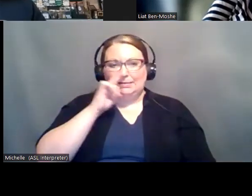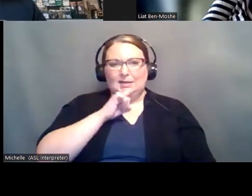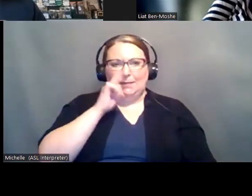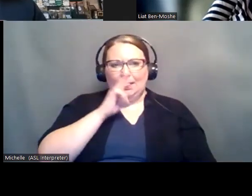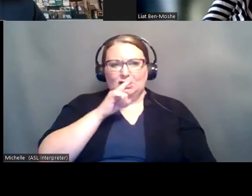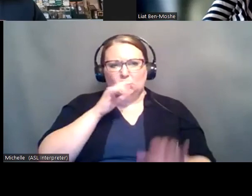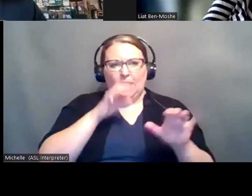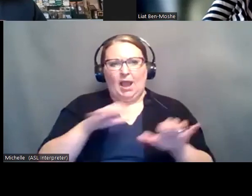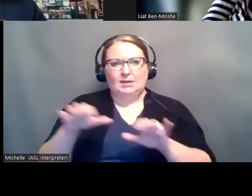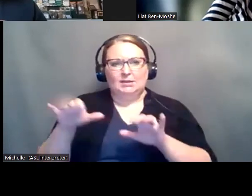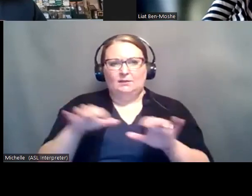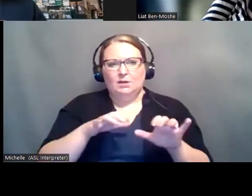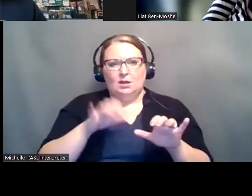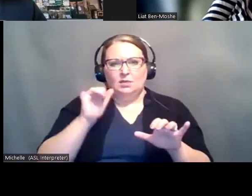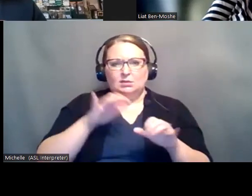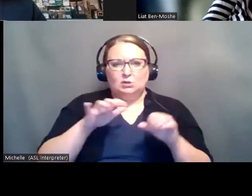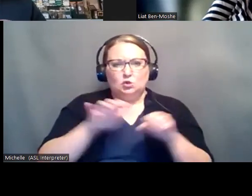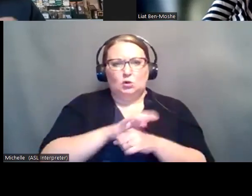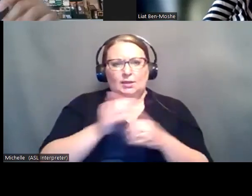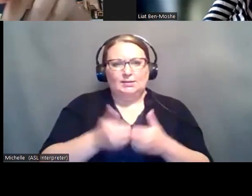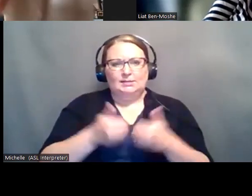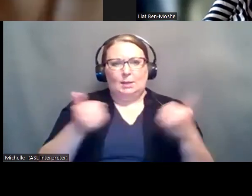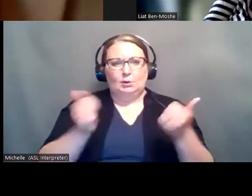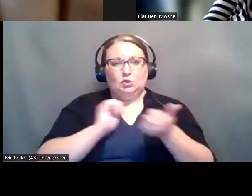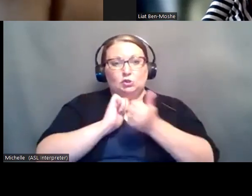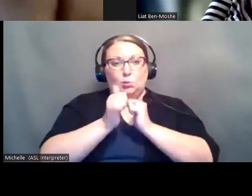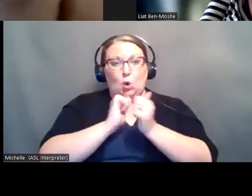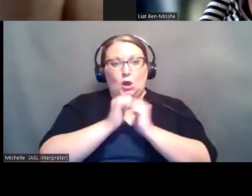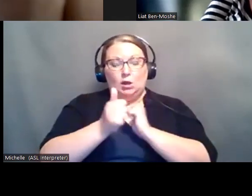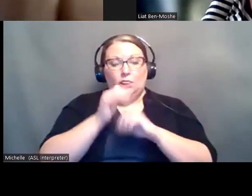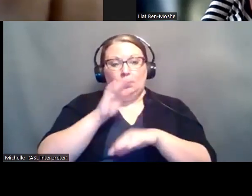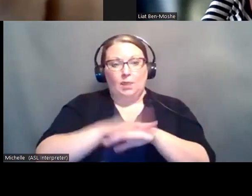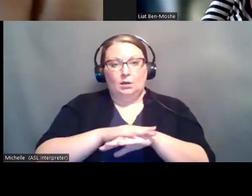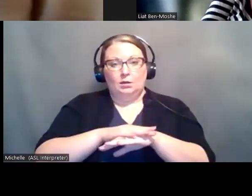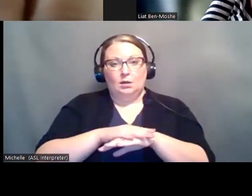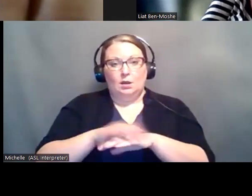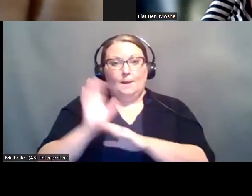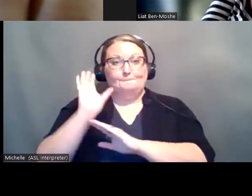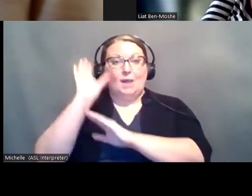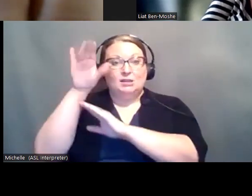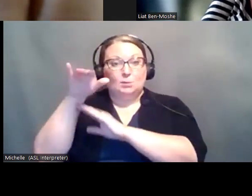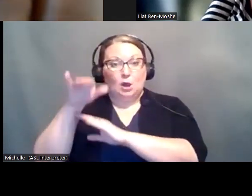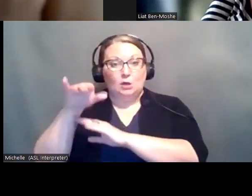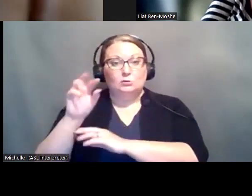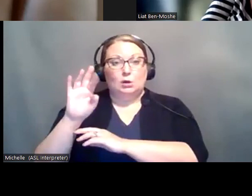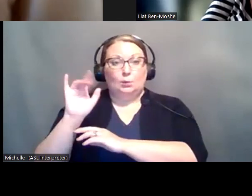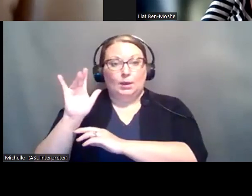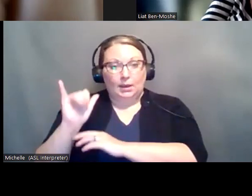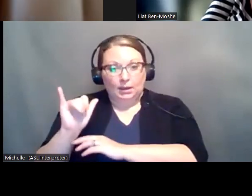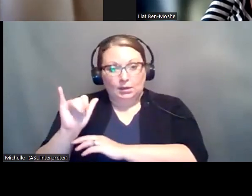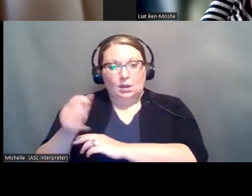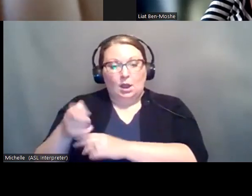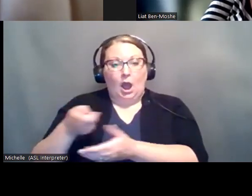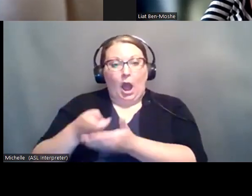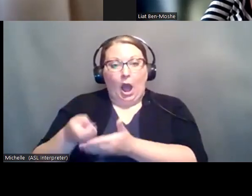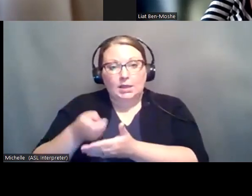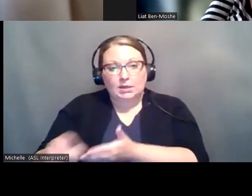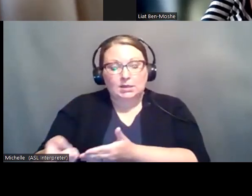It's a totally separate sport than the basketball and rugby and other sports and hockey and power soccer played